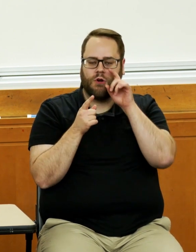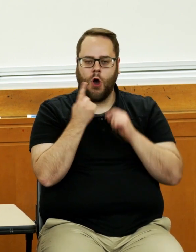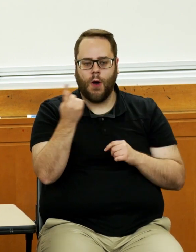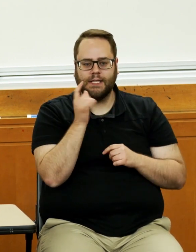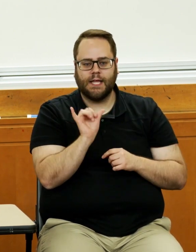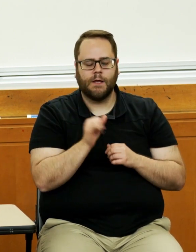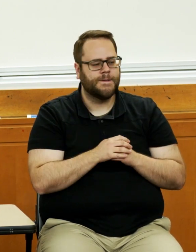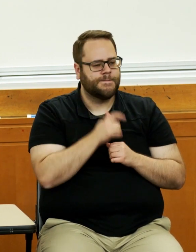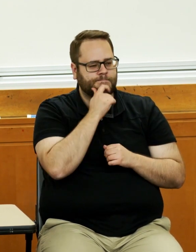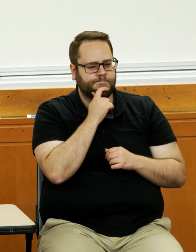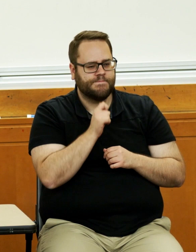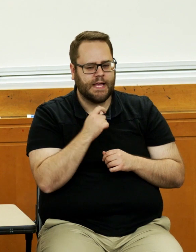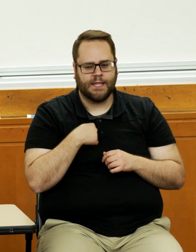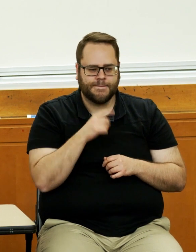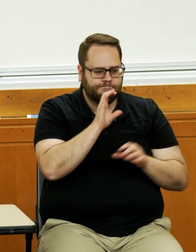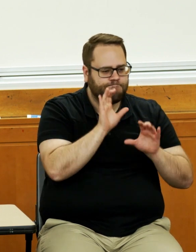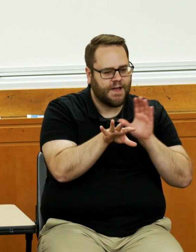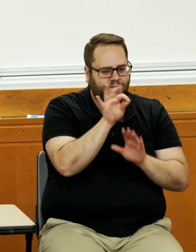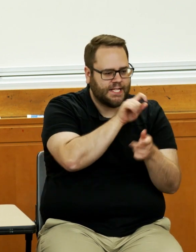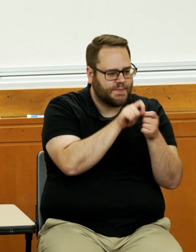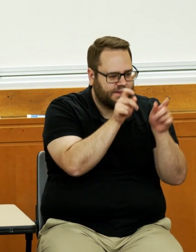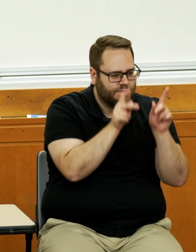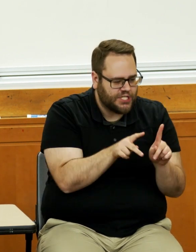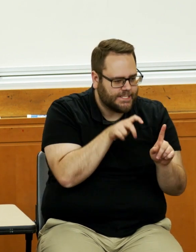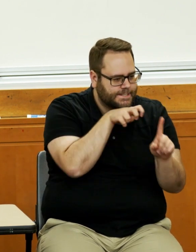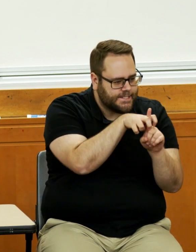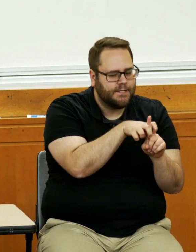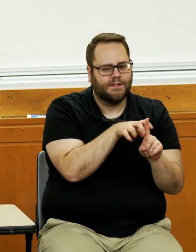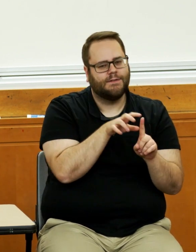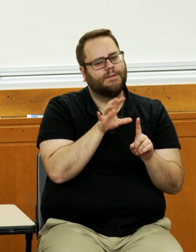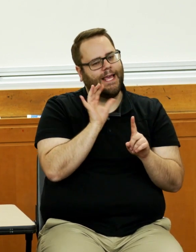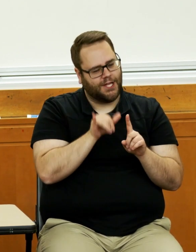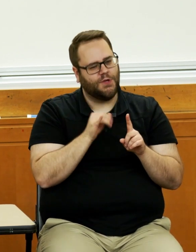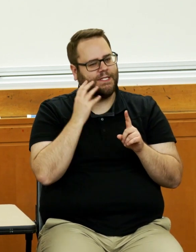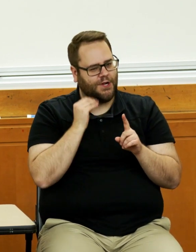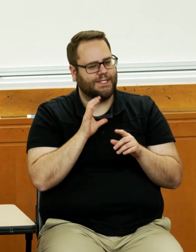let me find X person.” Then you're running into potentially the problem of tokenism and